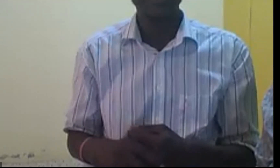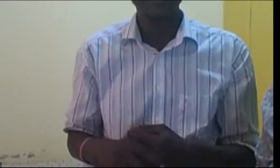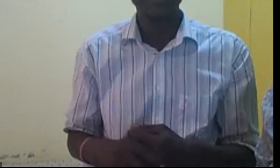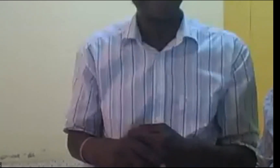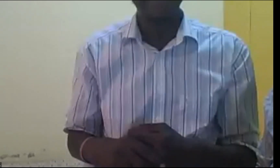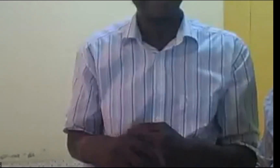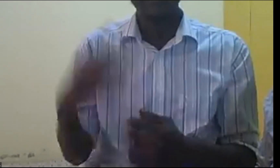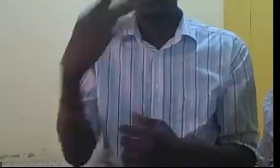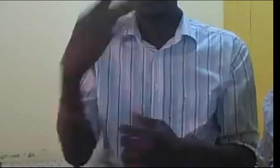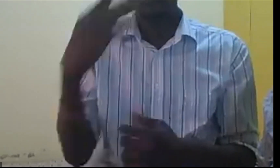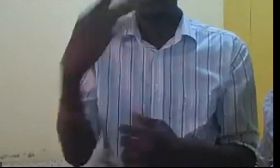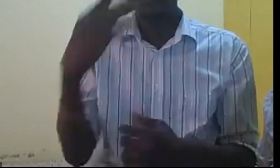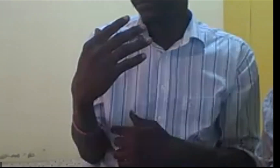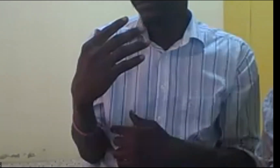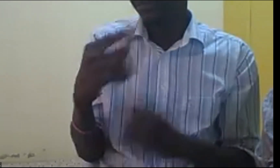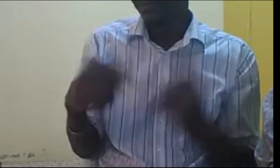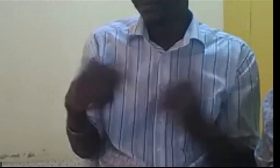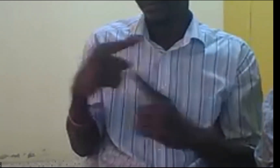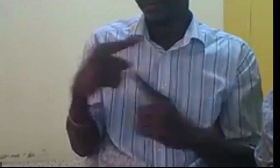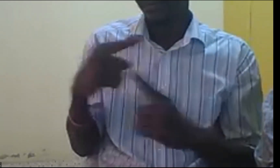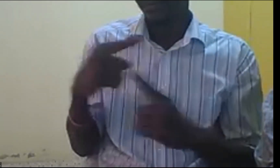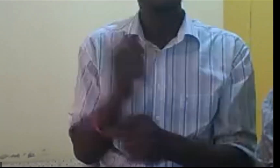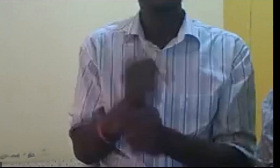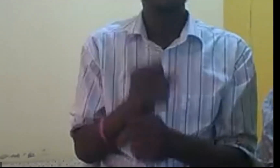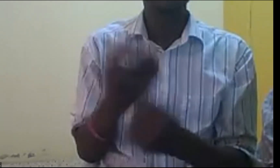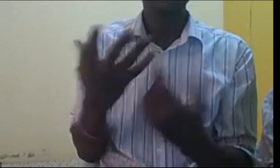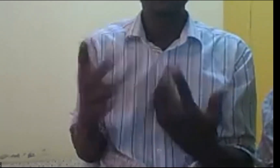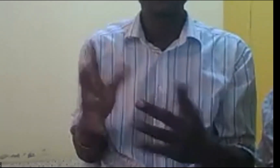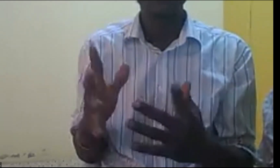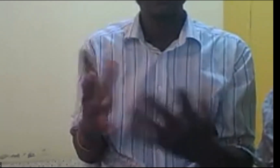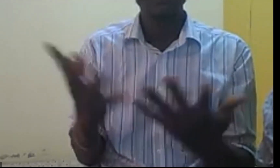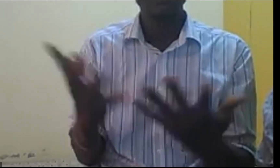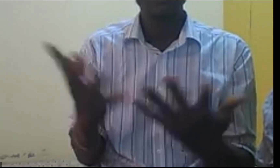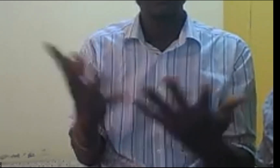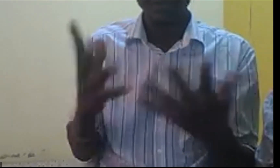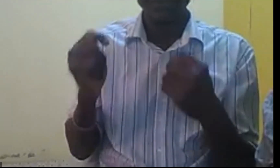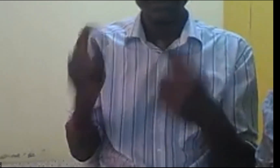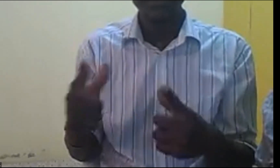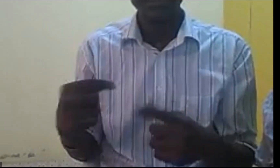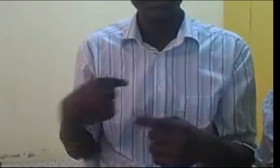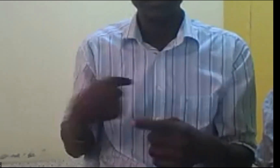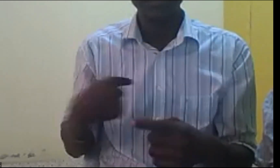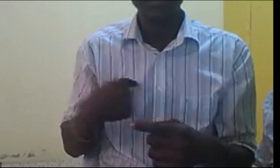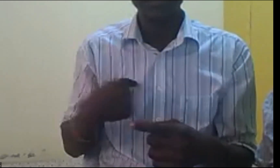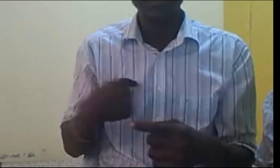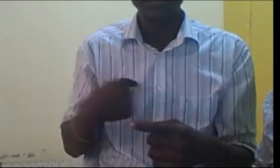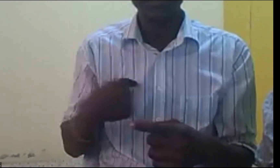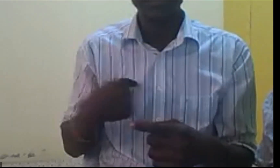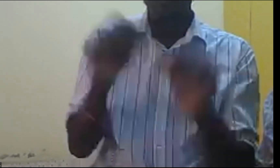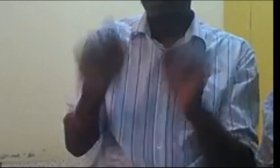Oh! You know. To take a step in this direction. So what we want to do to the Commitment Bureau is to identify very concrete steps that we as individuals, our organizations, or we as Mcld or the networks, we are a part of can take so that this isn't just